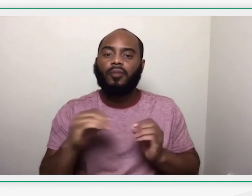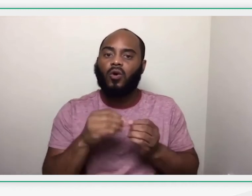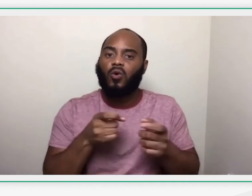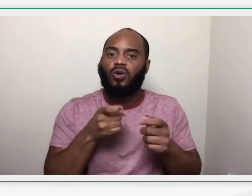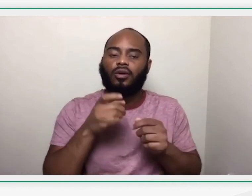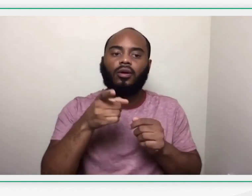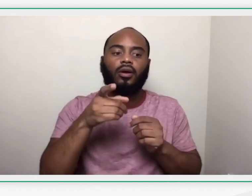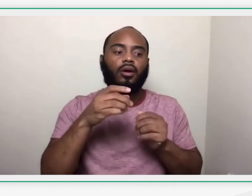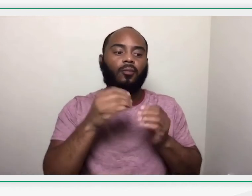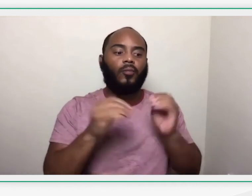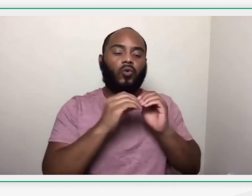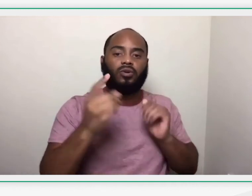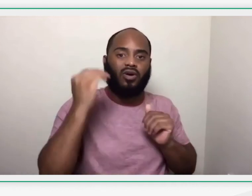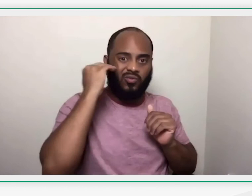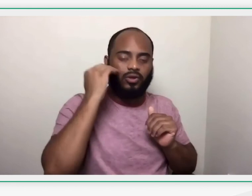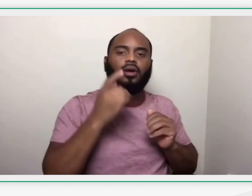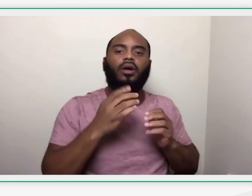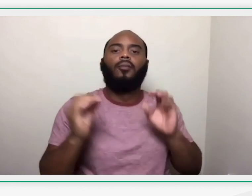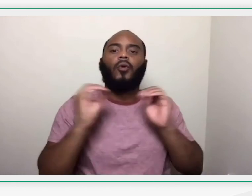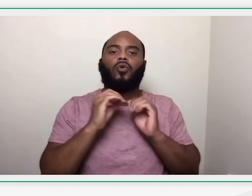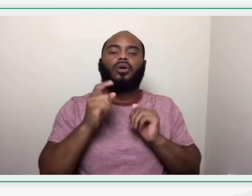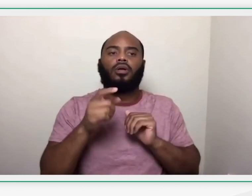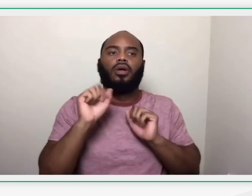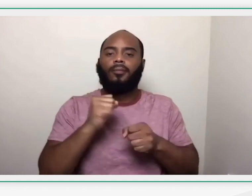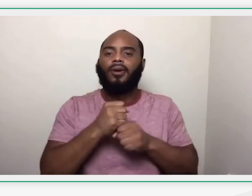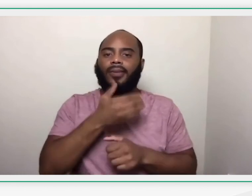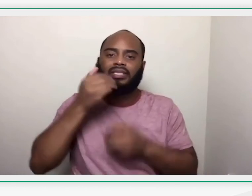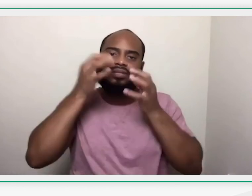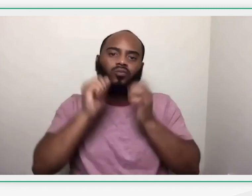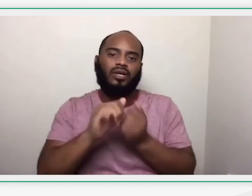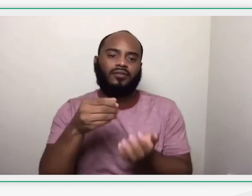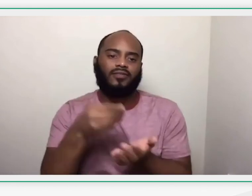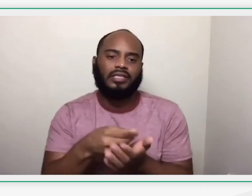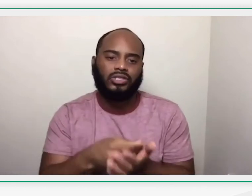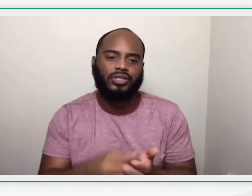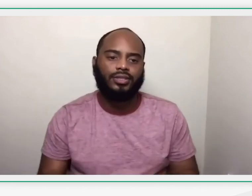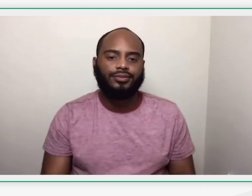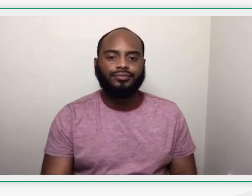Also, the more you know, the more you can control your financial decisions.